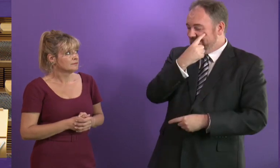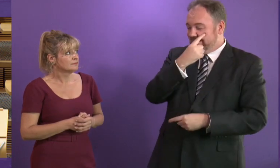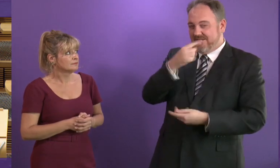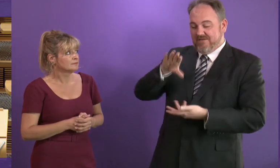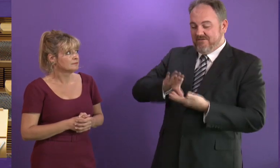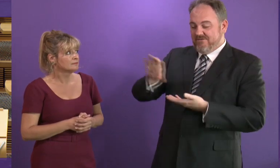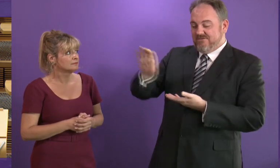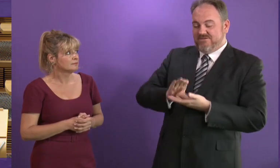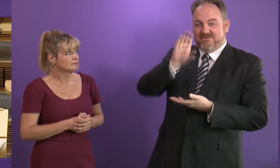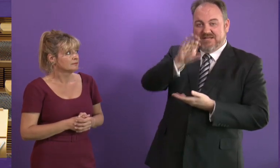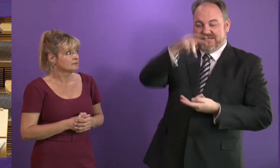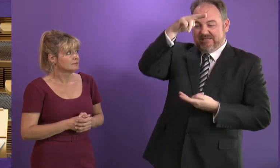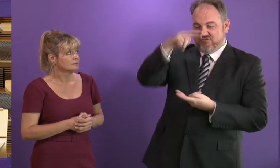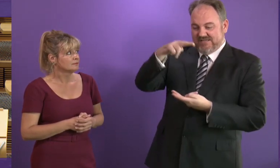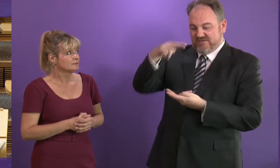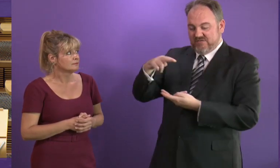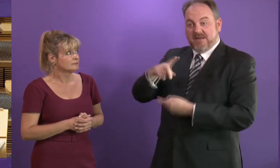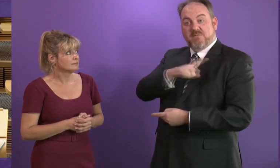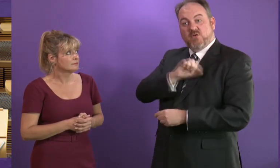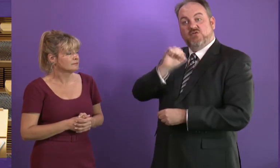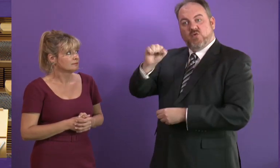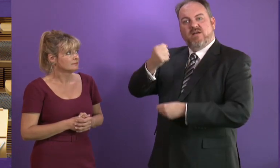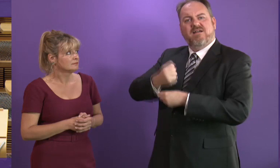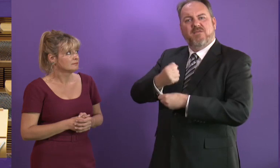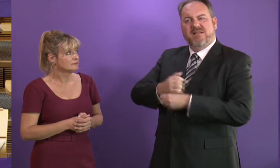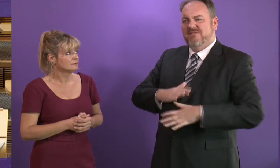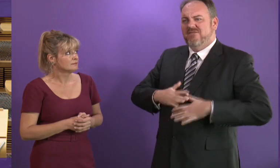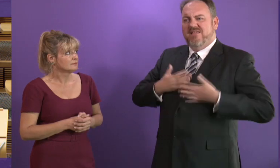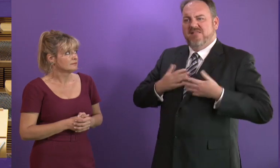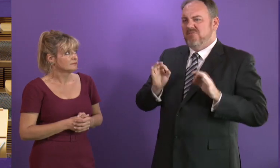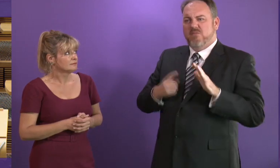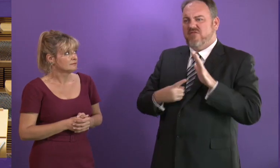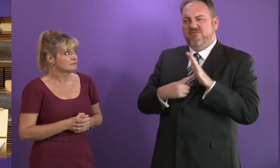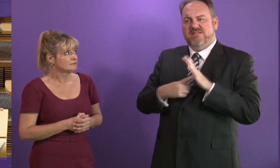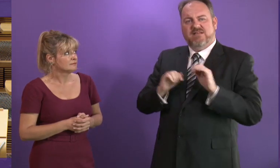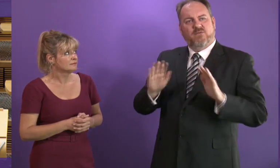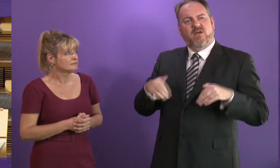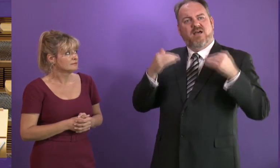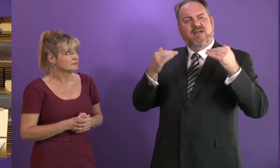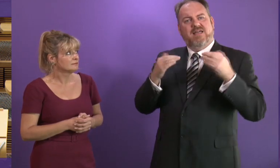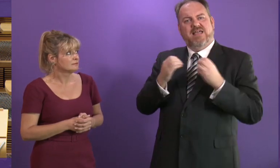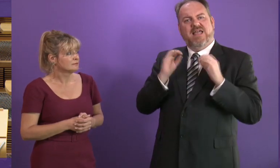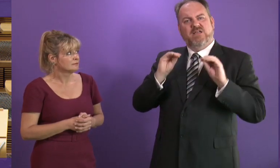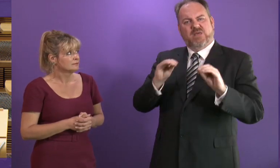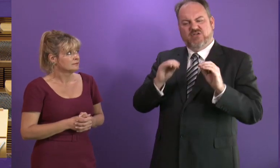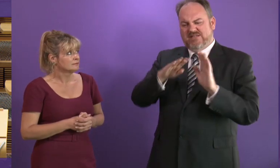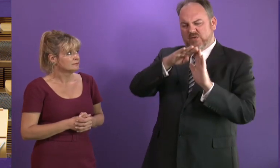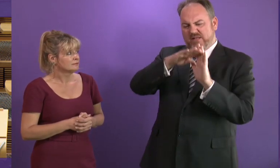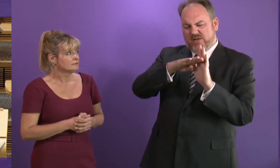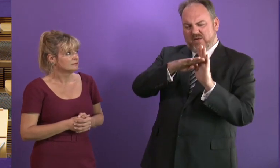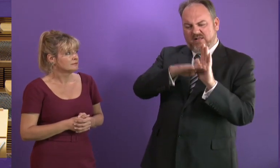her Government is deprioritising higher education. Will the First Minister end that failing policy